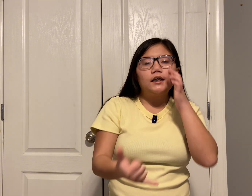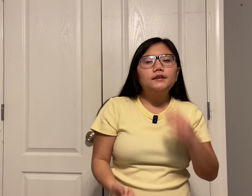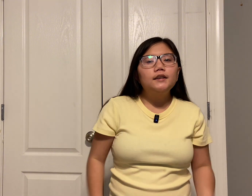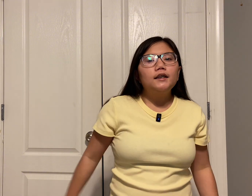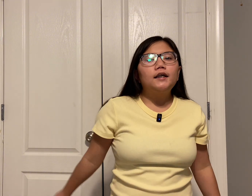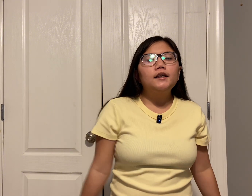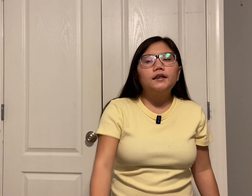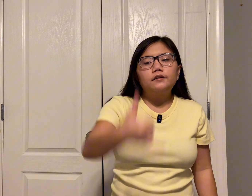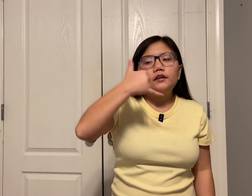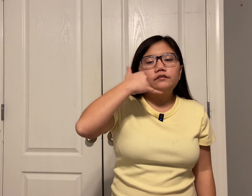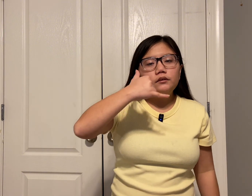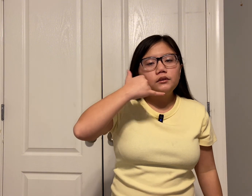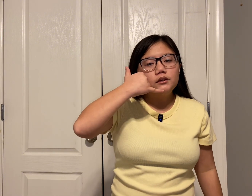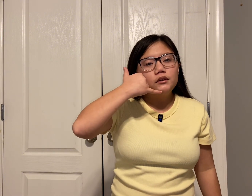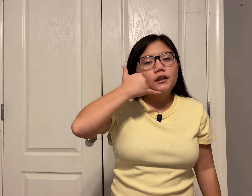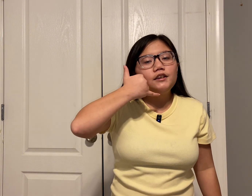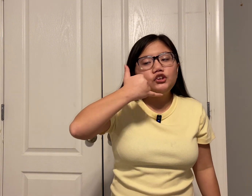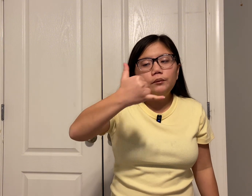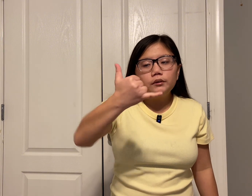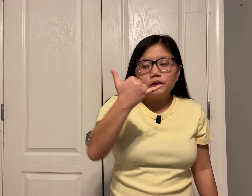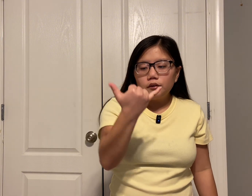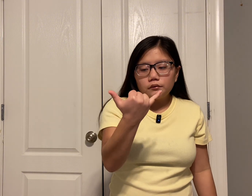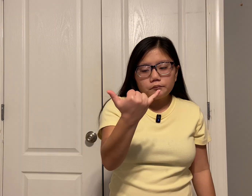Kind of like a telephone hand shape.